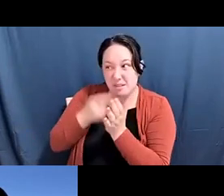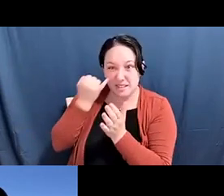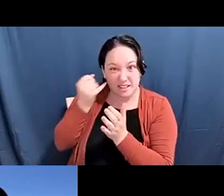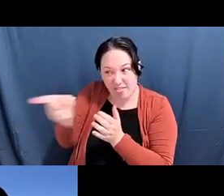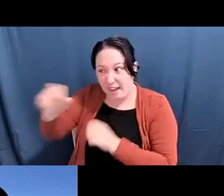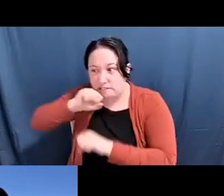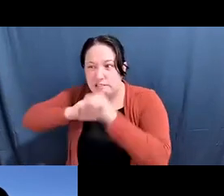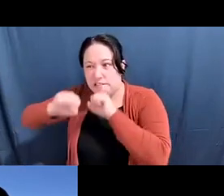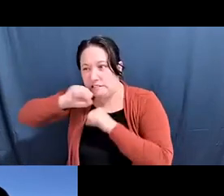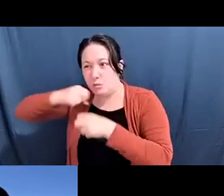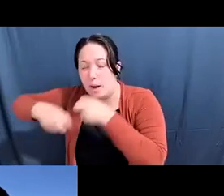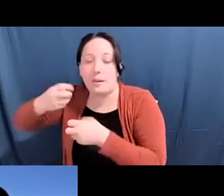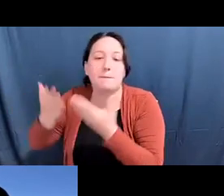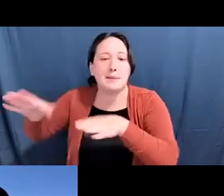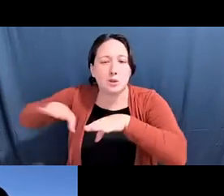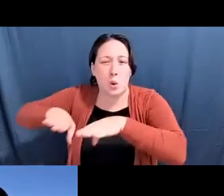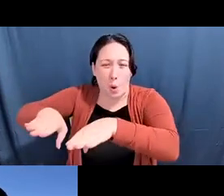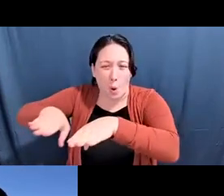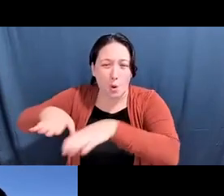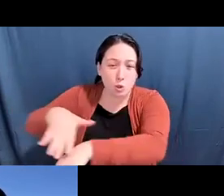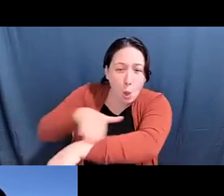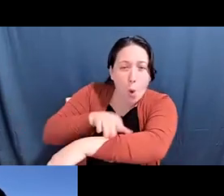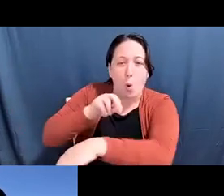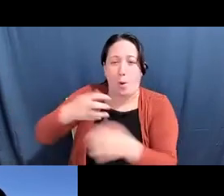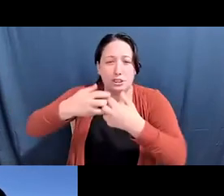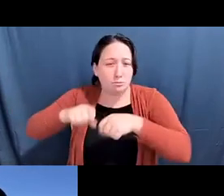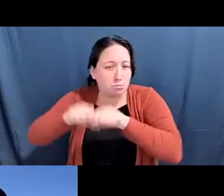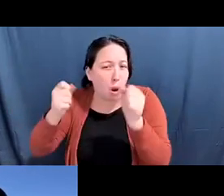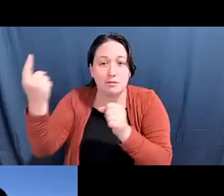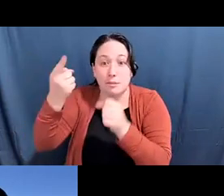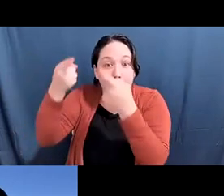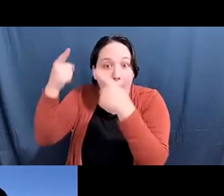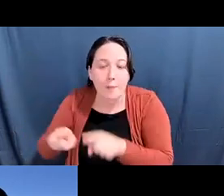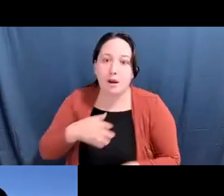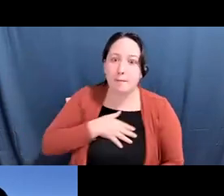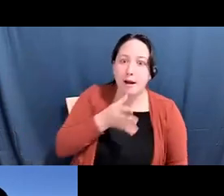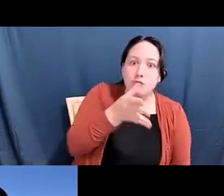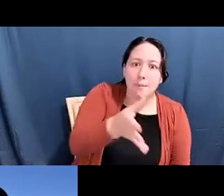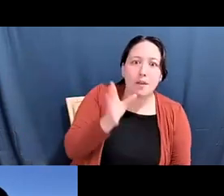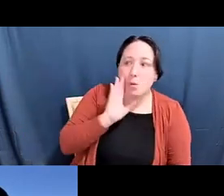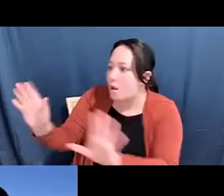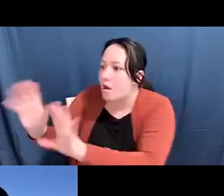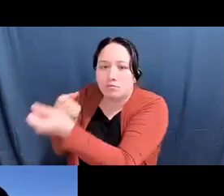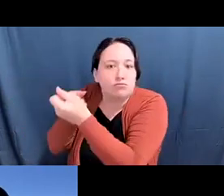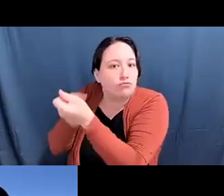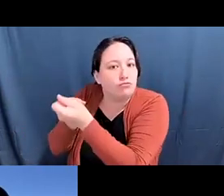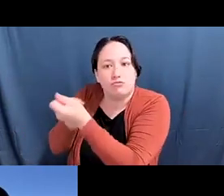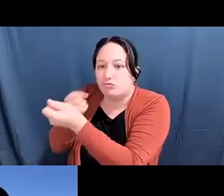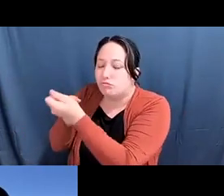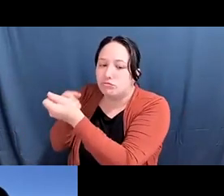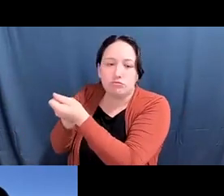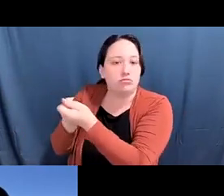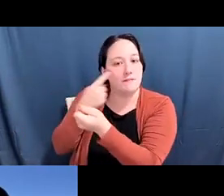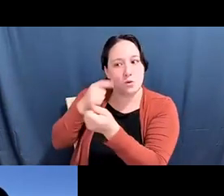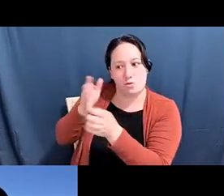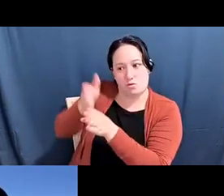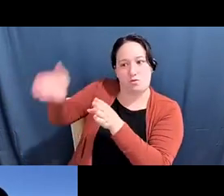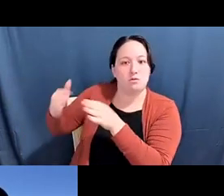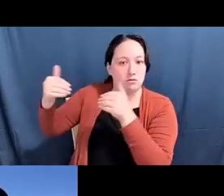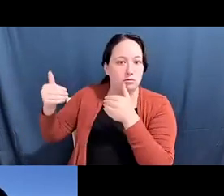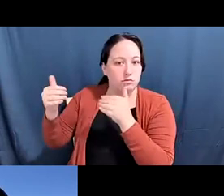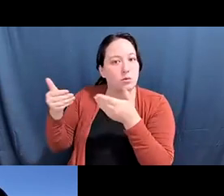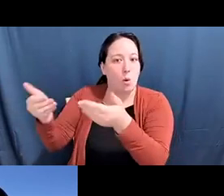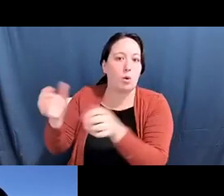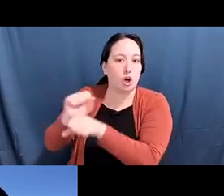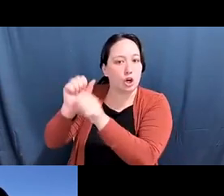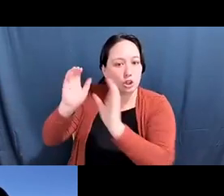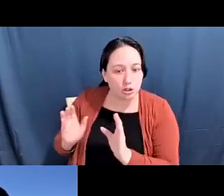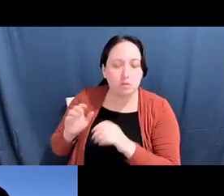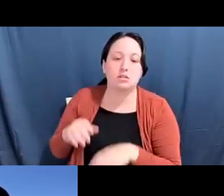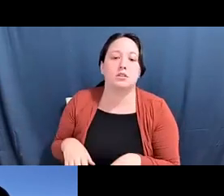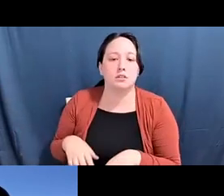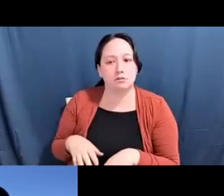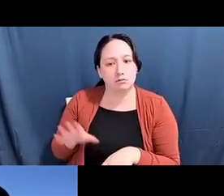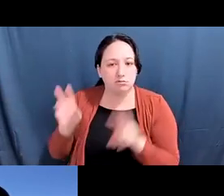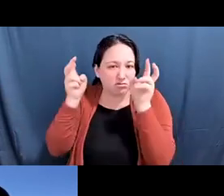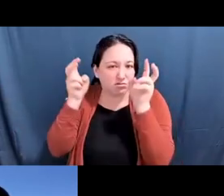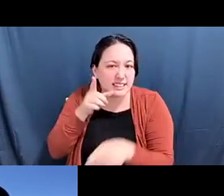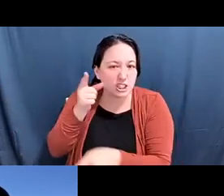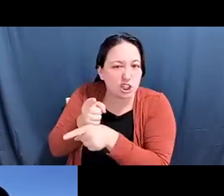pam tau lee: being too slow, or the machine was broken, or whatever and... and she would be able to advocate, on behalf of workers who this... her sisters who were often in trouble at work.